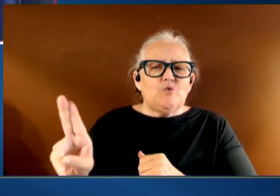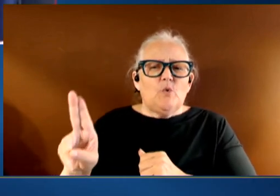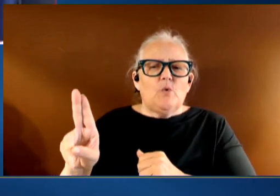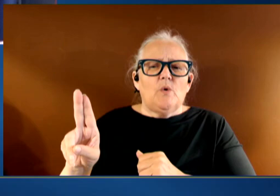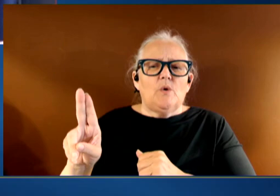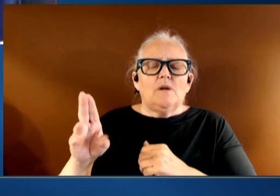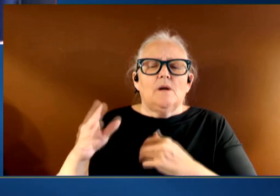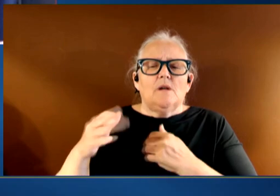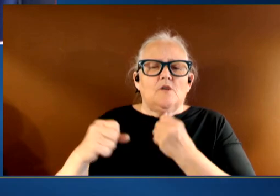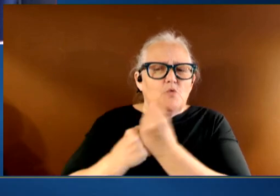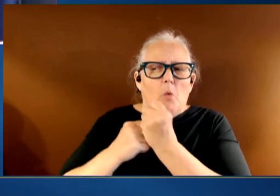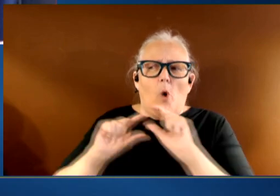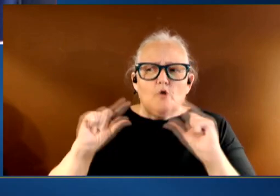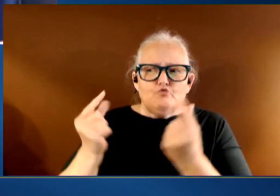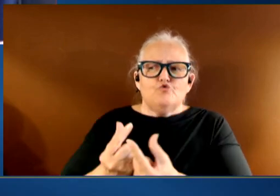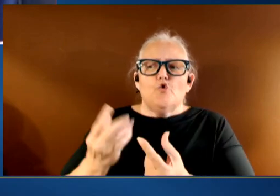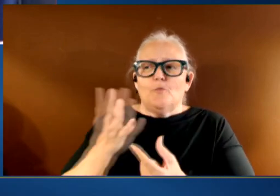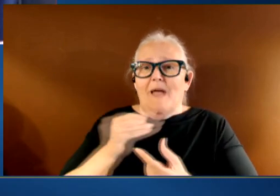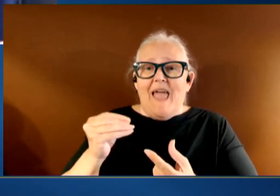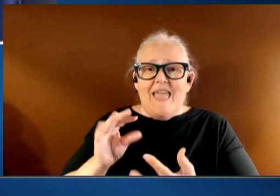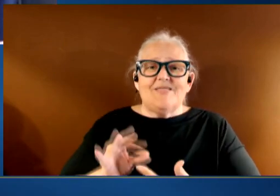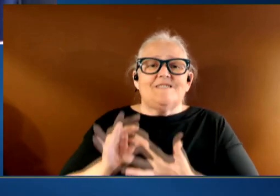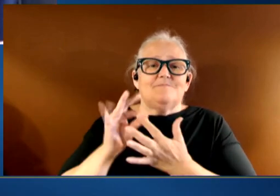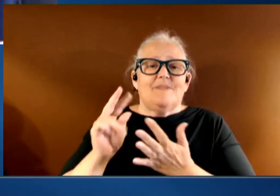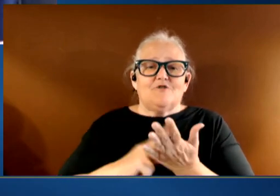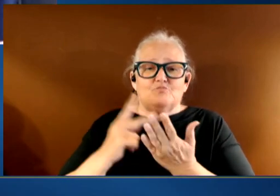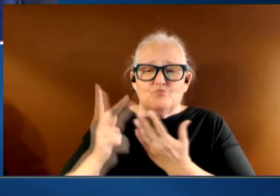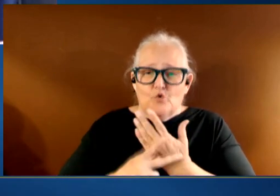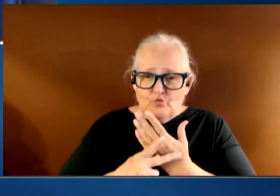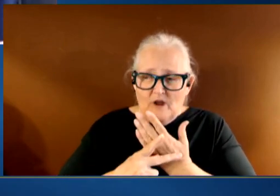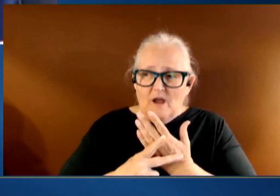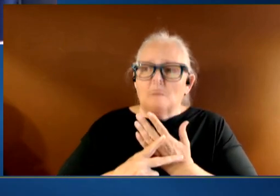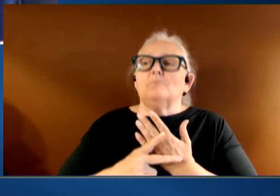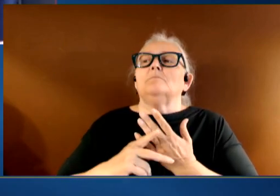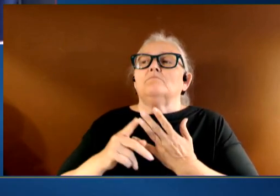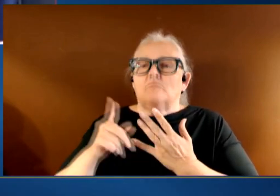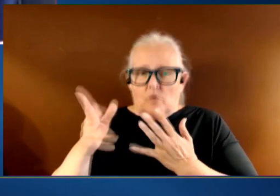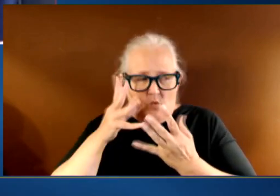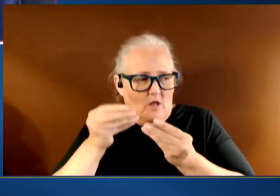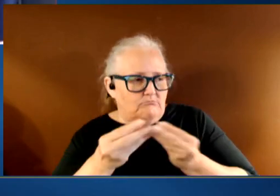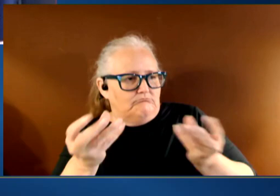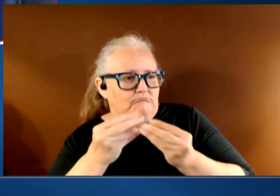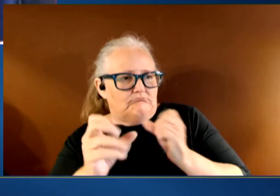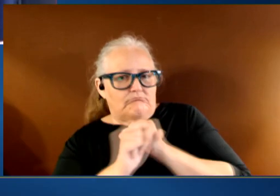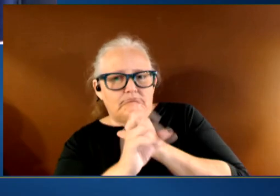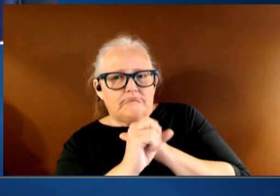actual special programs where they also put out information on the various therapies.